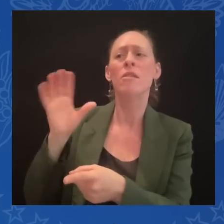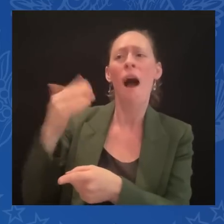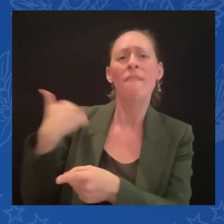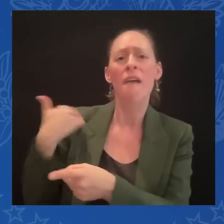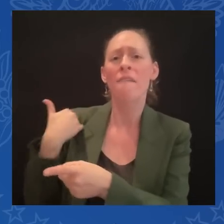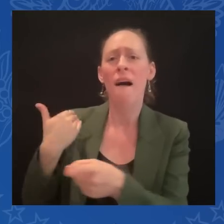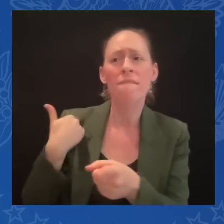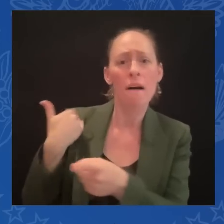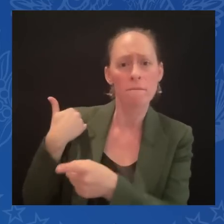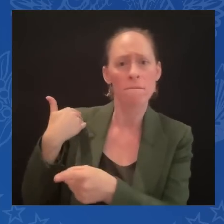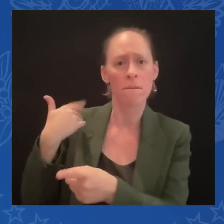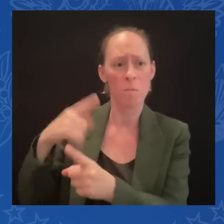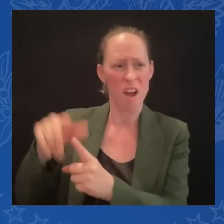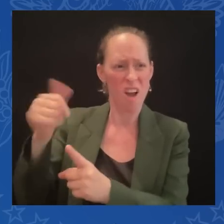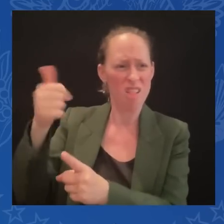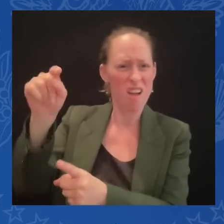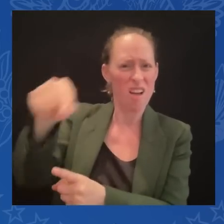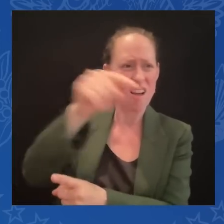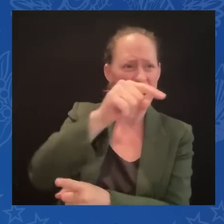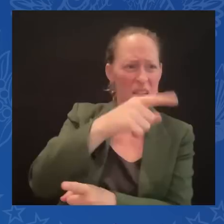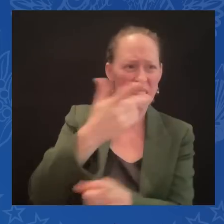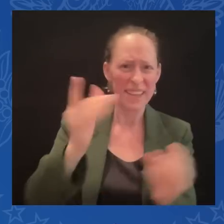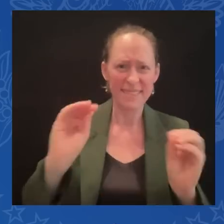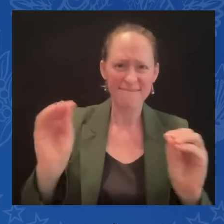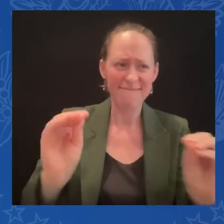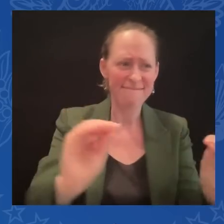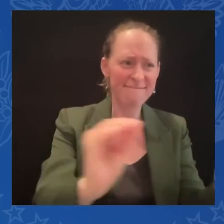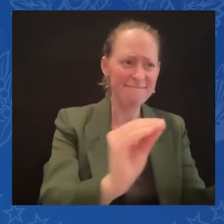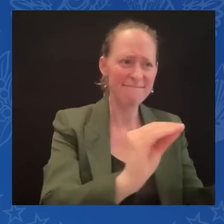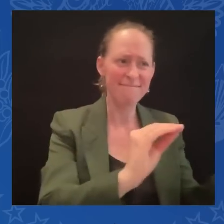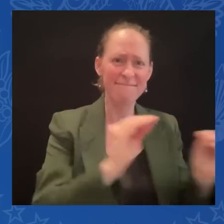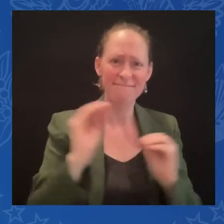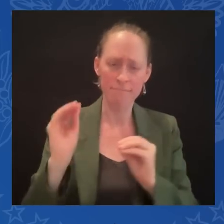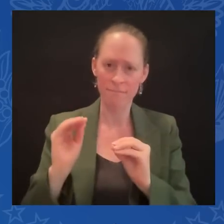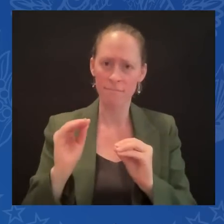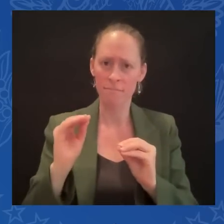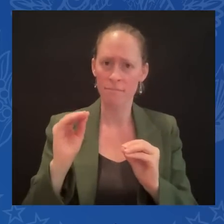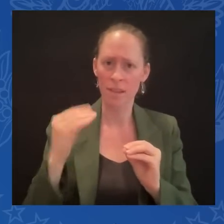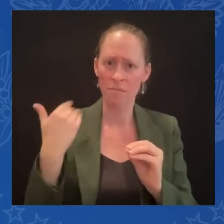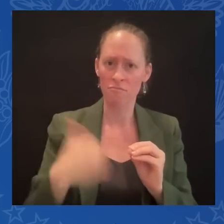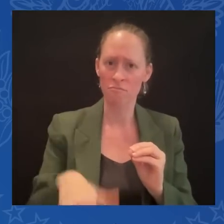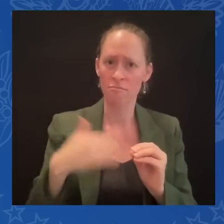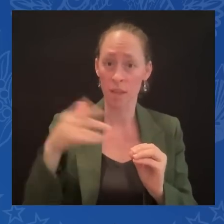From Pickens up in the Piedmont, to Dillon in the PD.